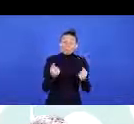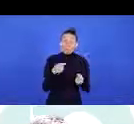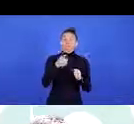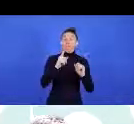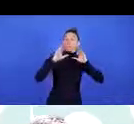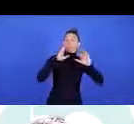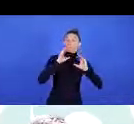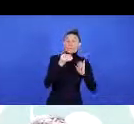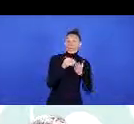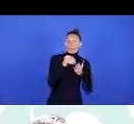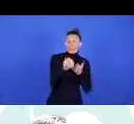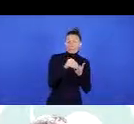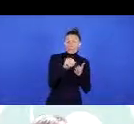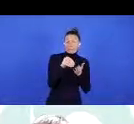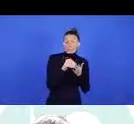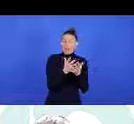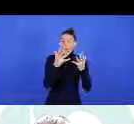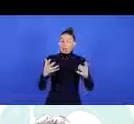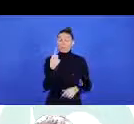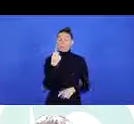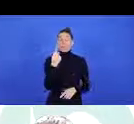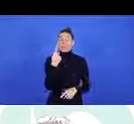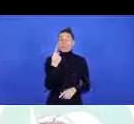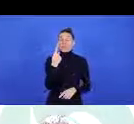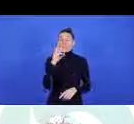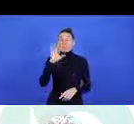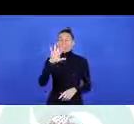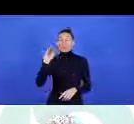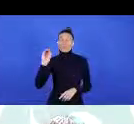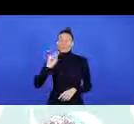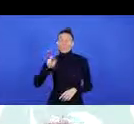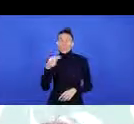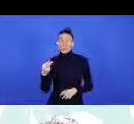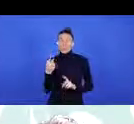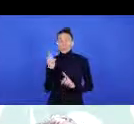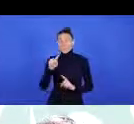20 percent by our own funds. Communication allowance